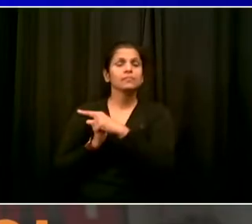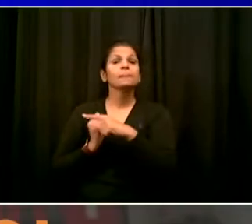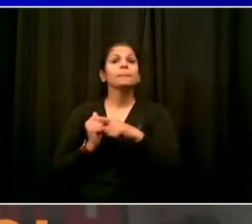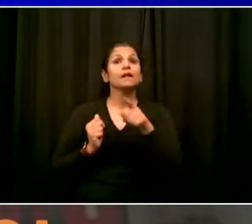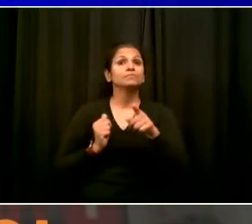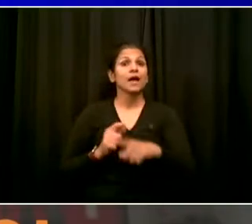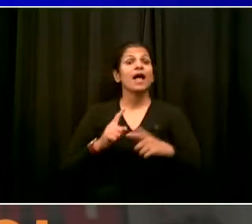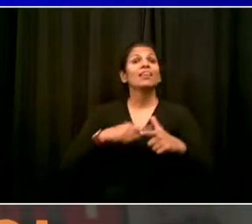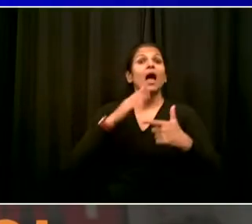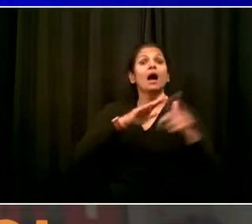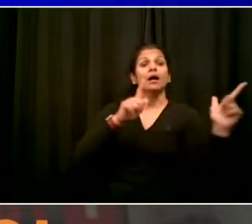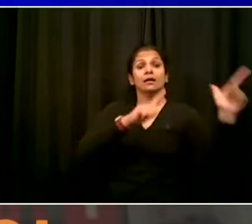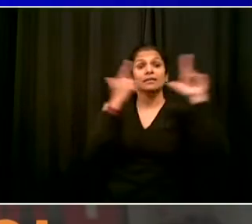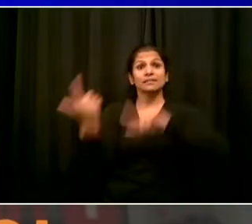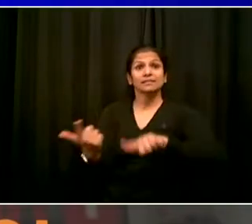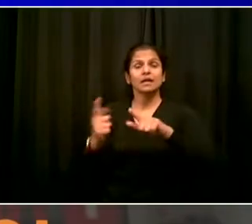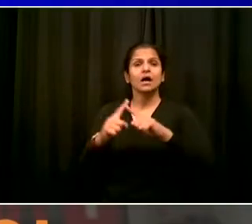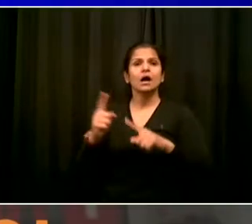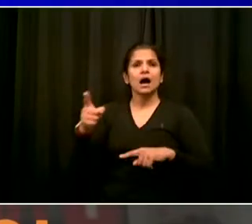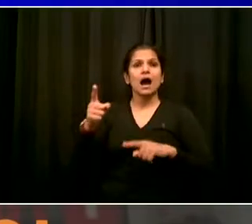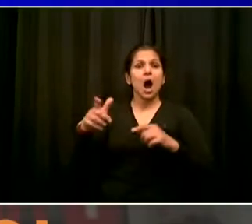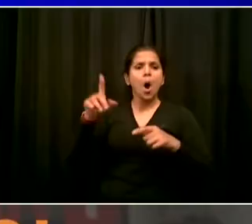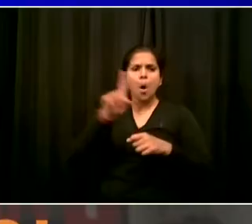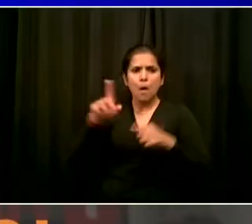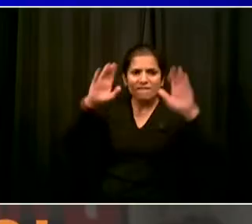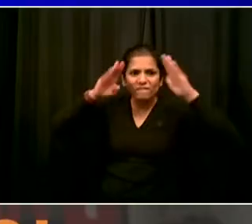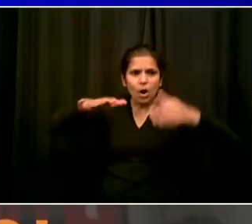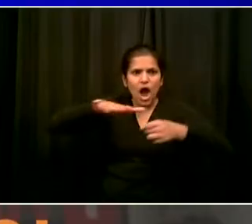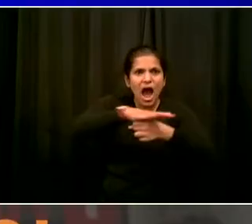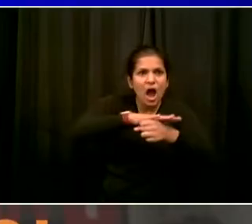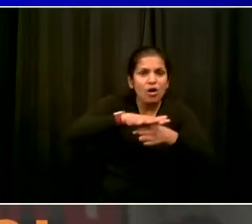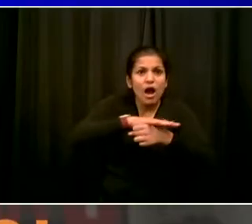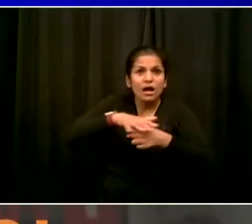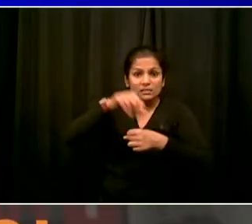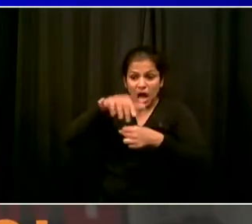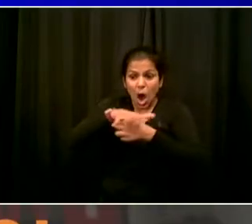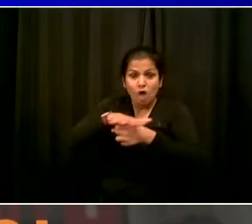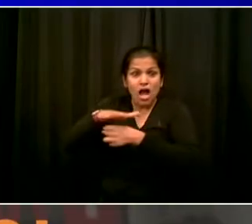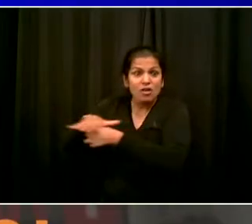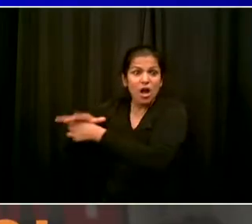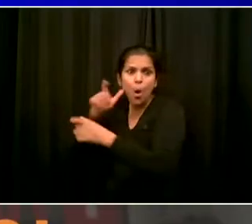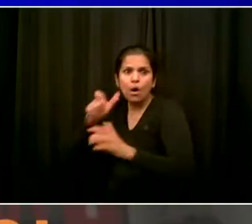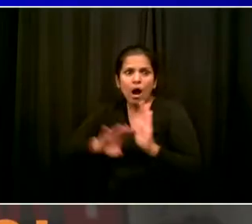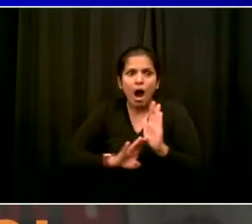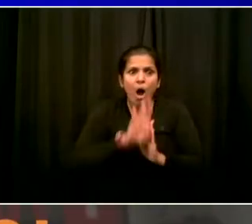WE'RE GOING TO O CFOUSUSON THO7 NEIGHBOBOHROODS THTHAT WEWEER TT DEEPLY AFFECTED BY THE